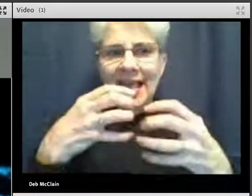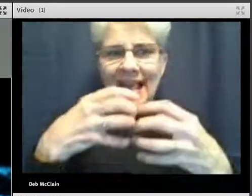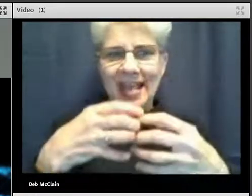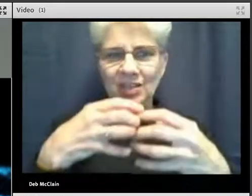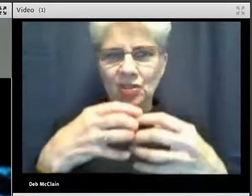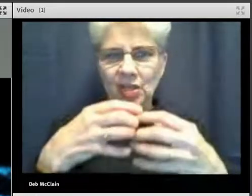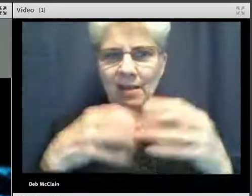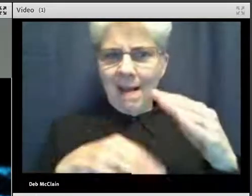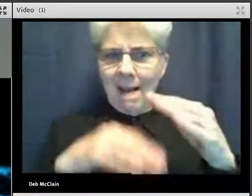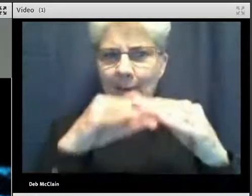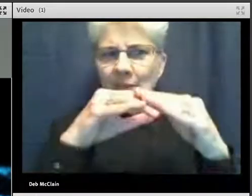This is...